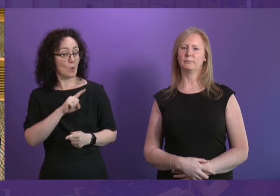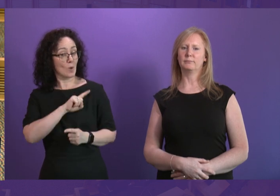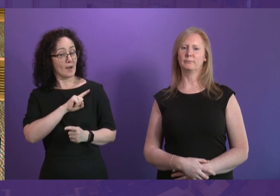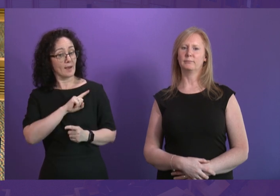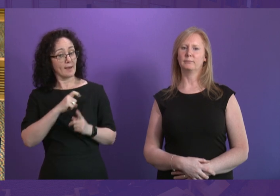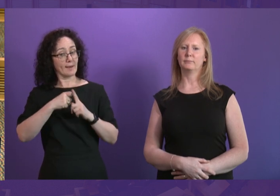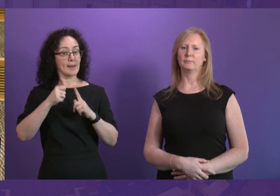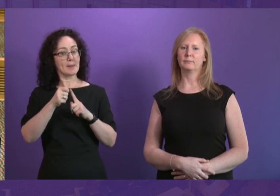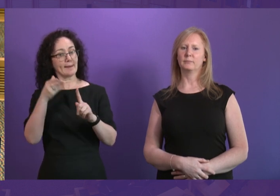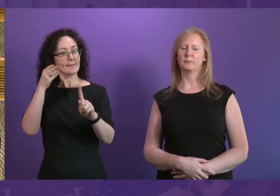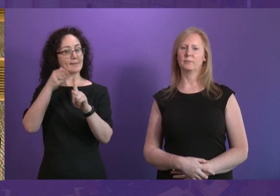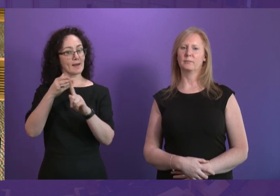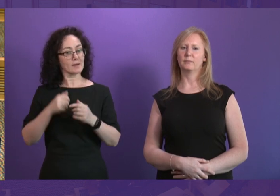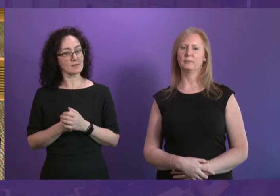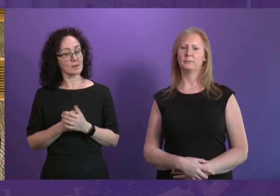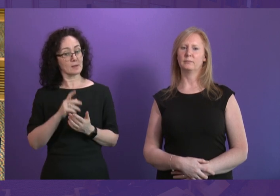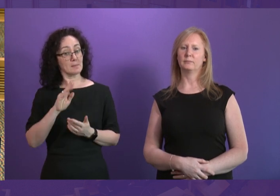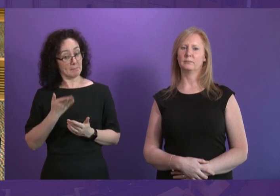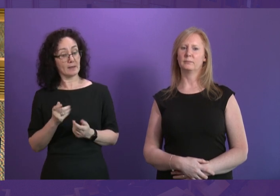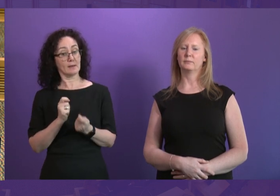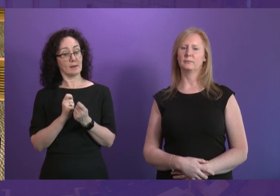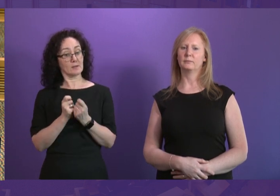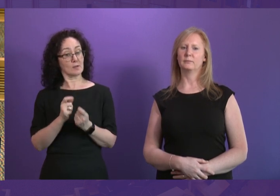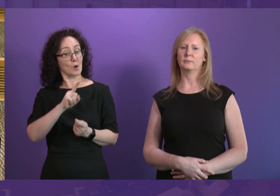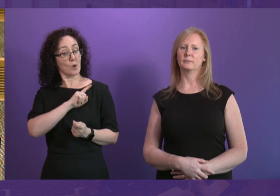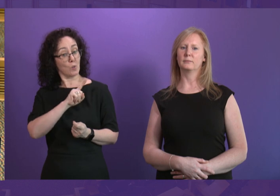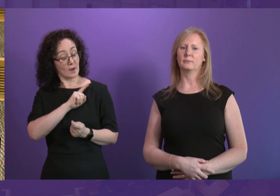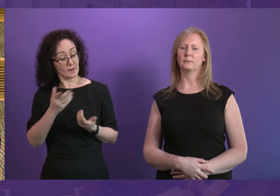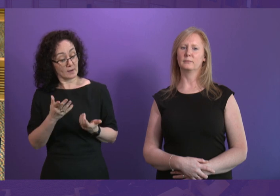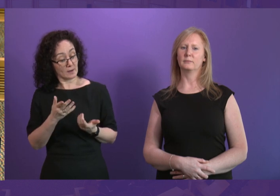satisfaction was adjusted to take account of increased disruption that was caused by